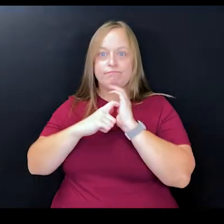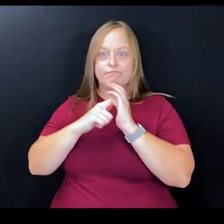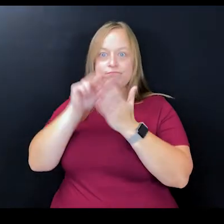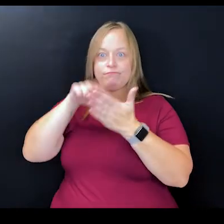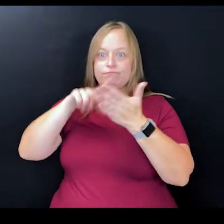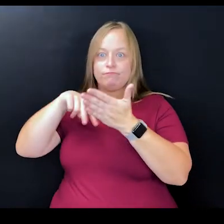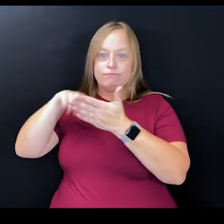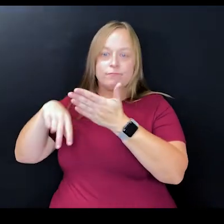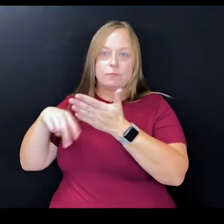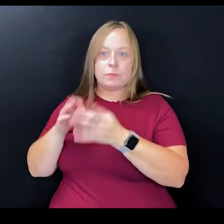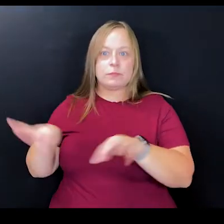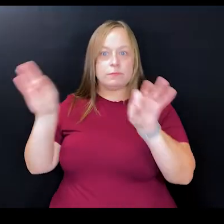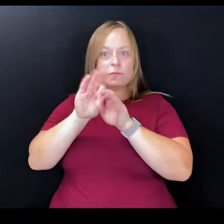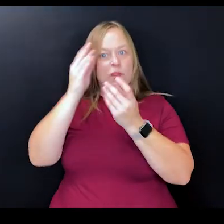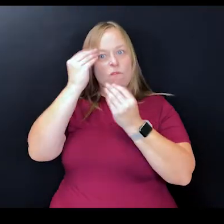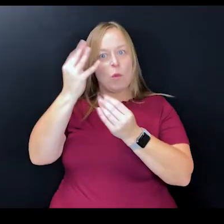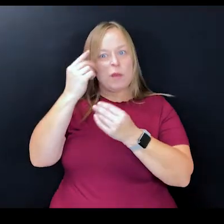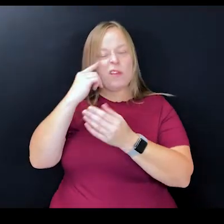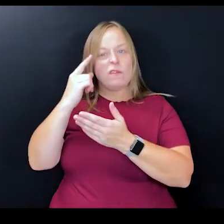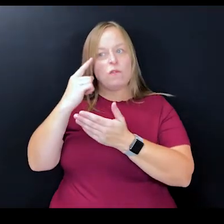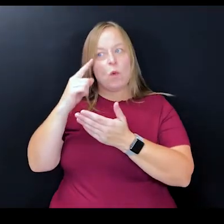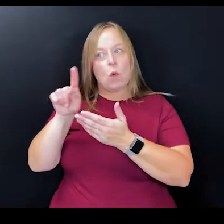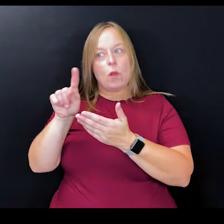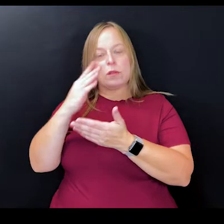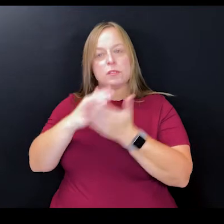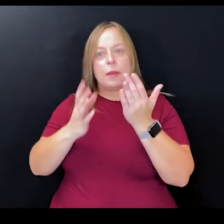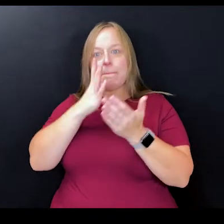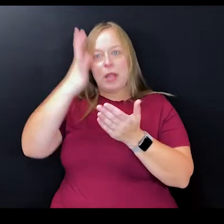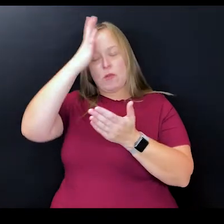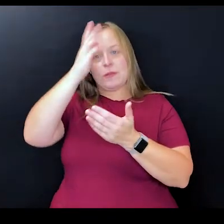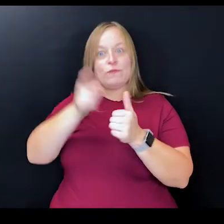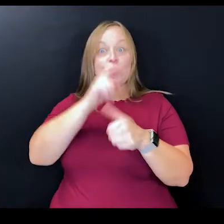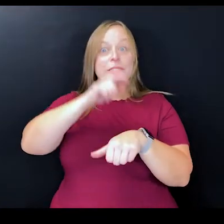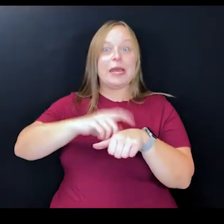and be the most informative for something that parents have never experienced,